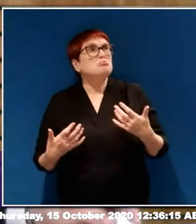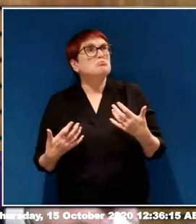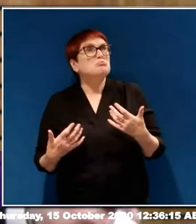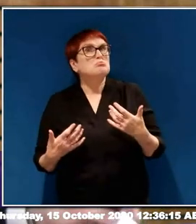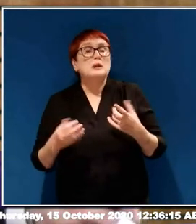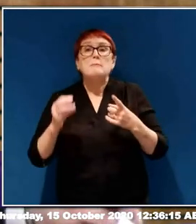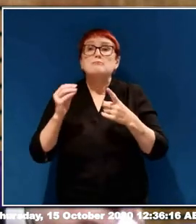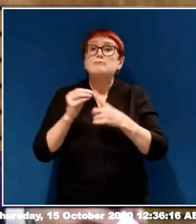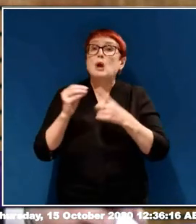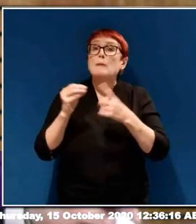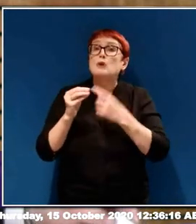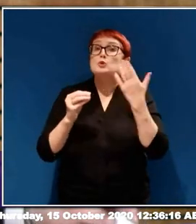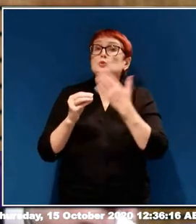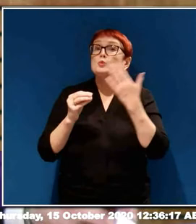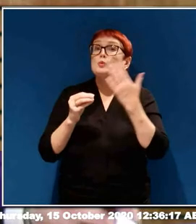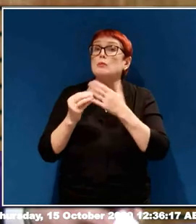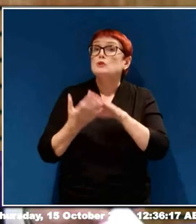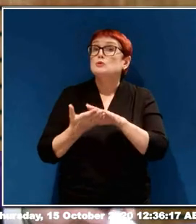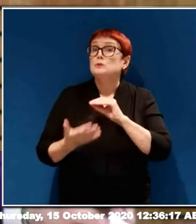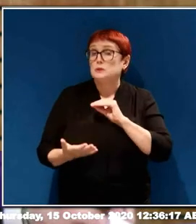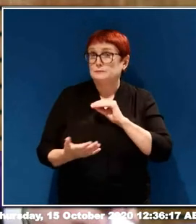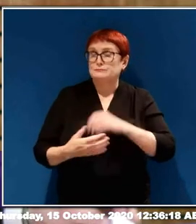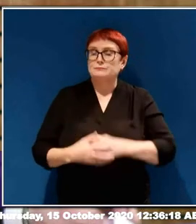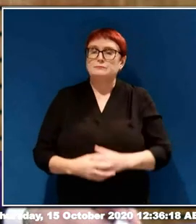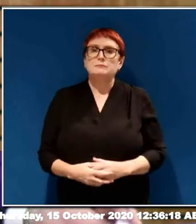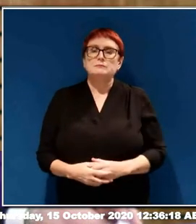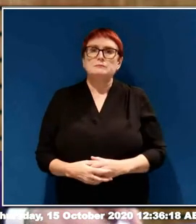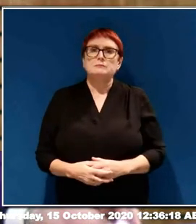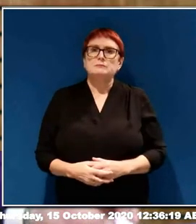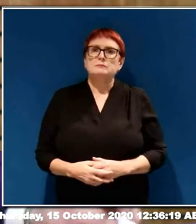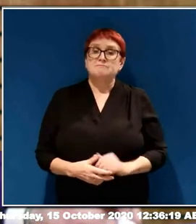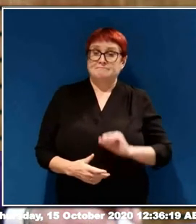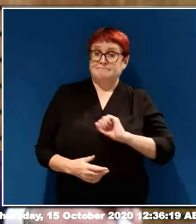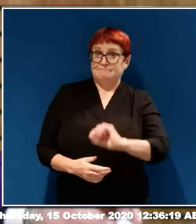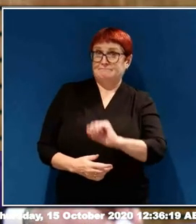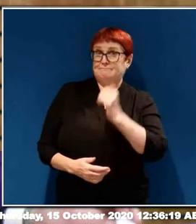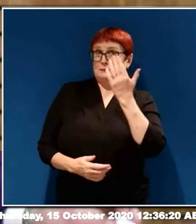who, according to the school, is creating difficulties for the school